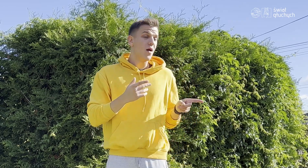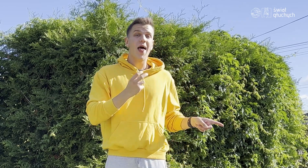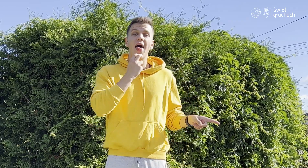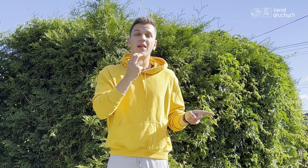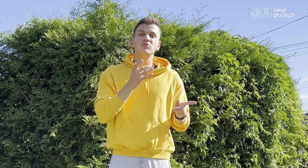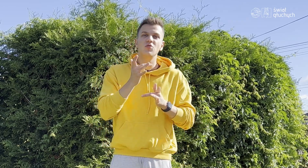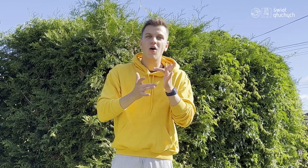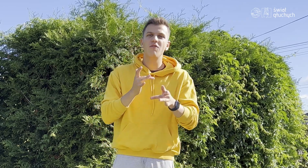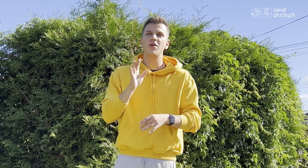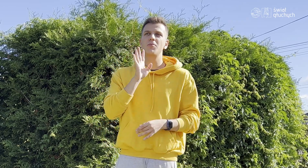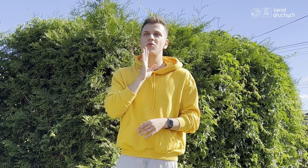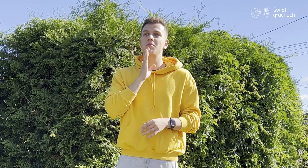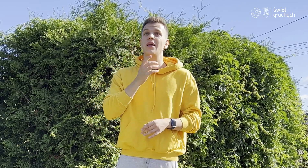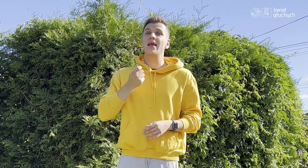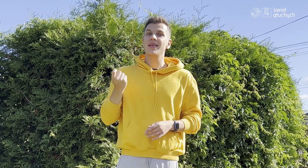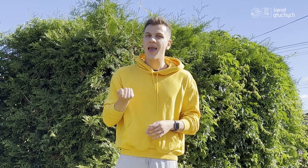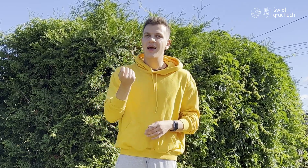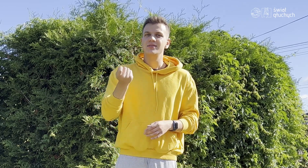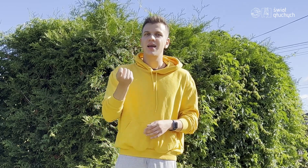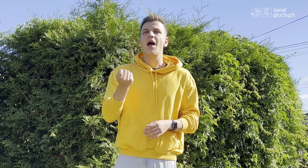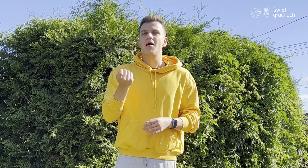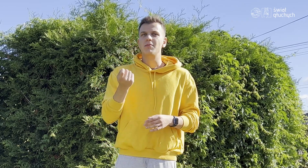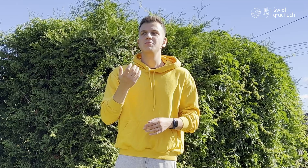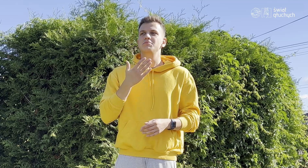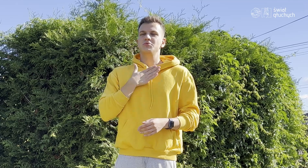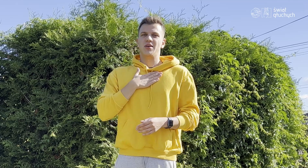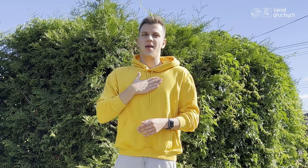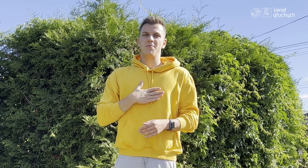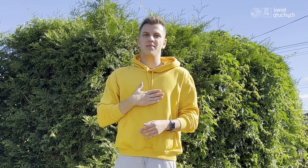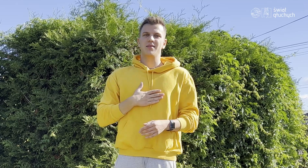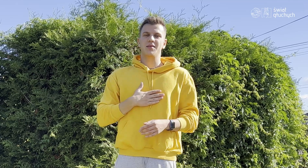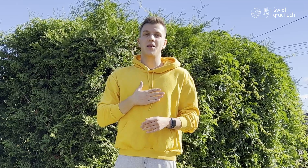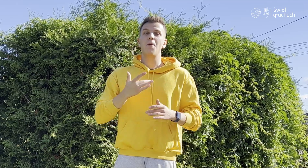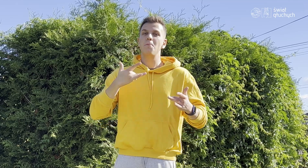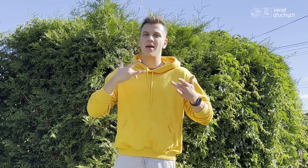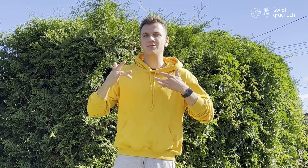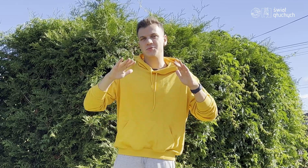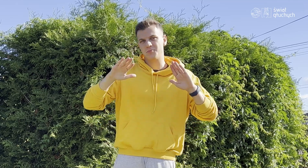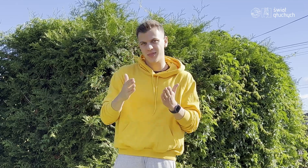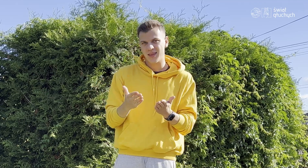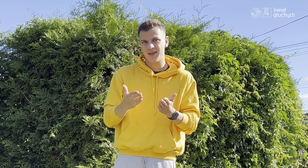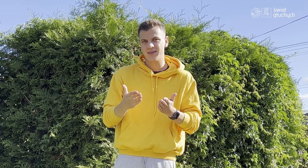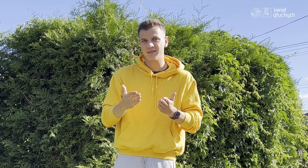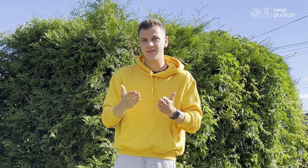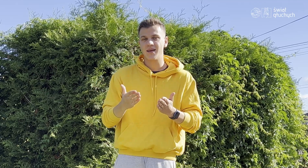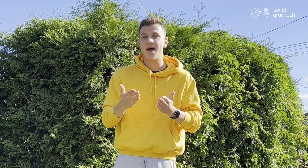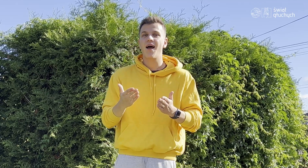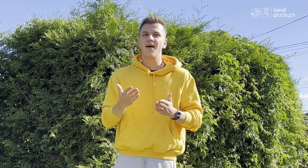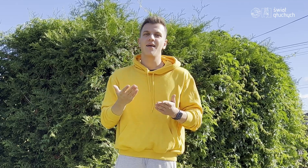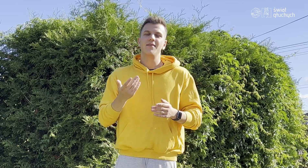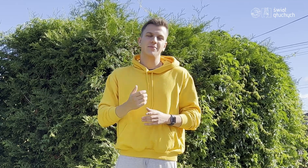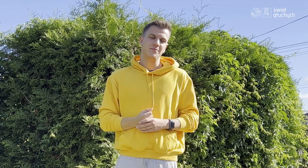We can say that riding such a bike is more pleasant and less tiring.